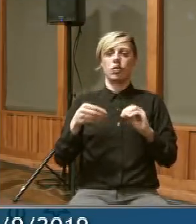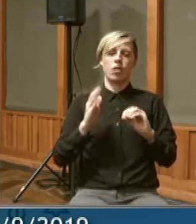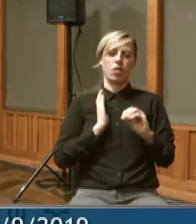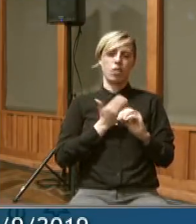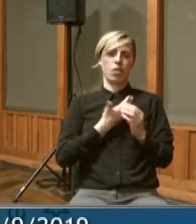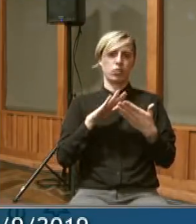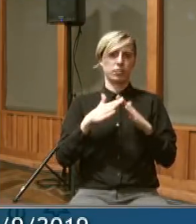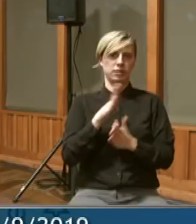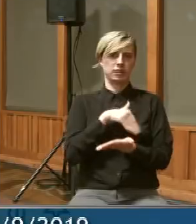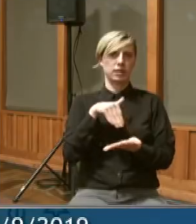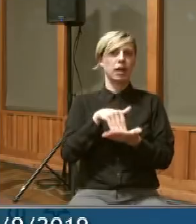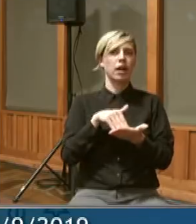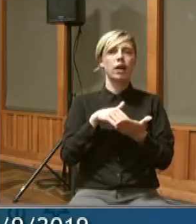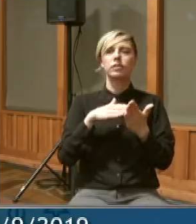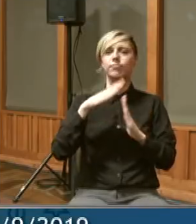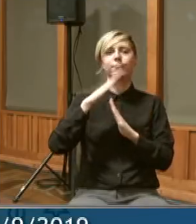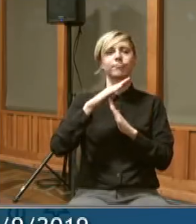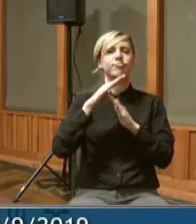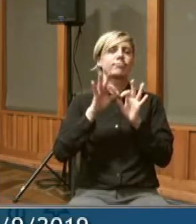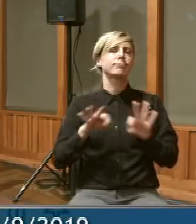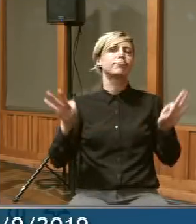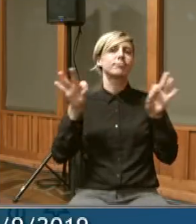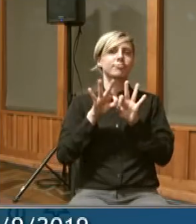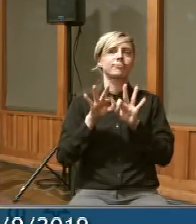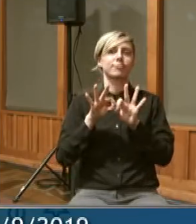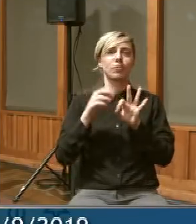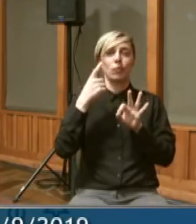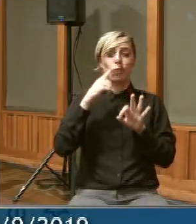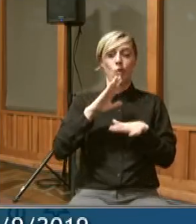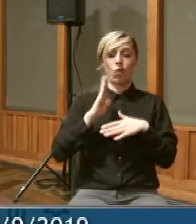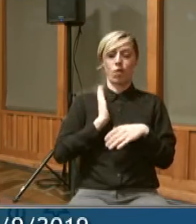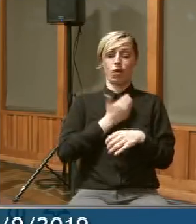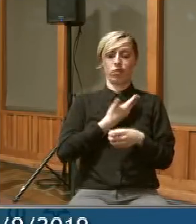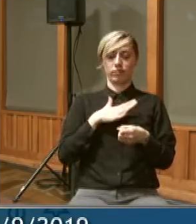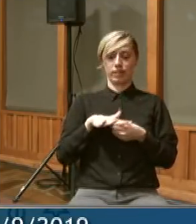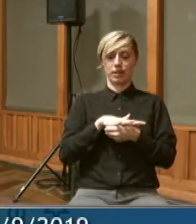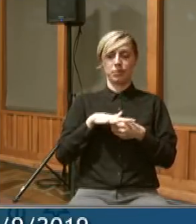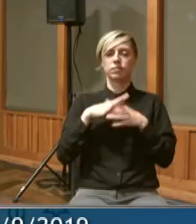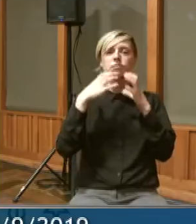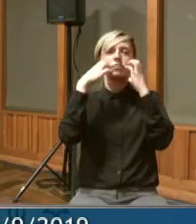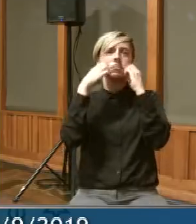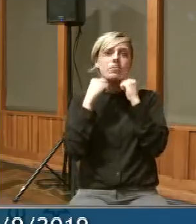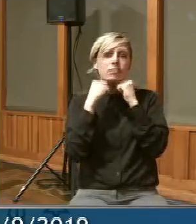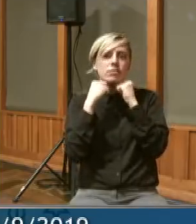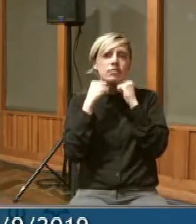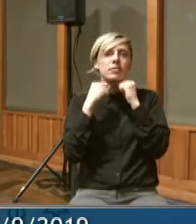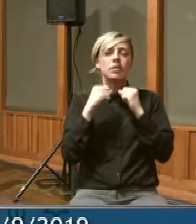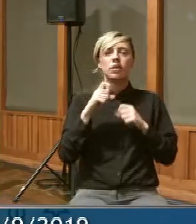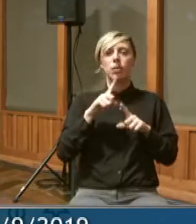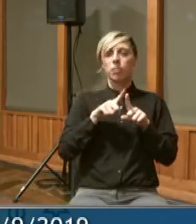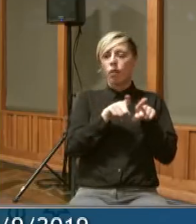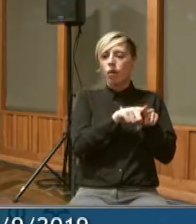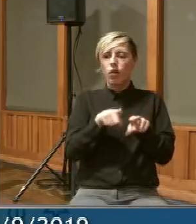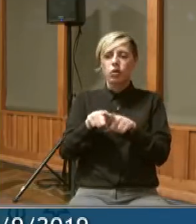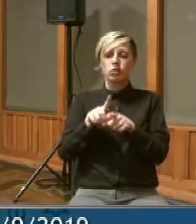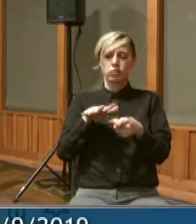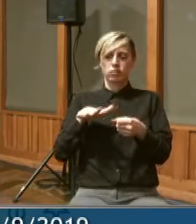OUR NEIGHBORHOOD ASSOCIATION TALKING TO YOU ABOUT HOW IMPORTANT THIS COMMUNITY CENTER IS TO OUR COMMUNITY. IT IS THE CROWN JEWEL NOT ONLY